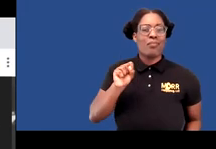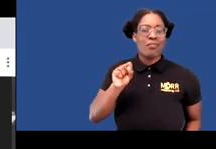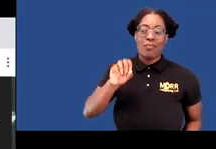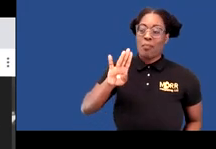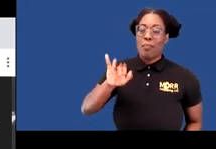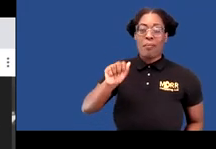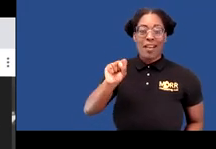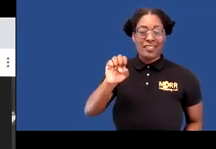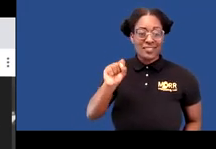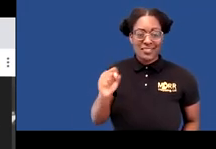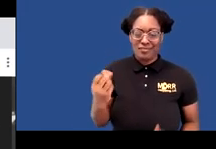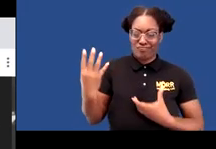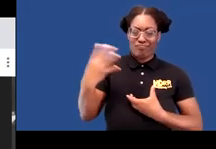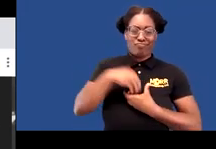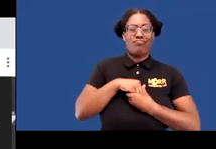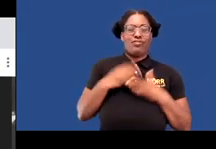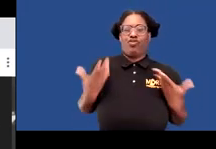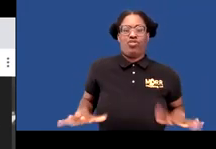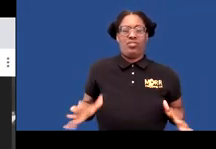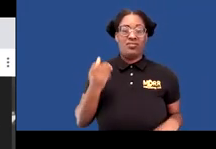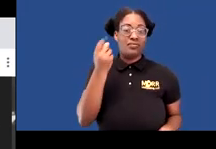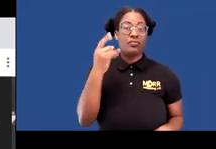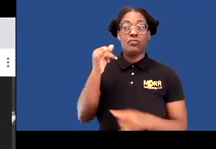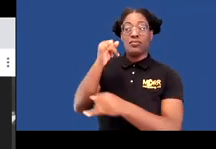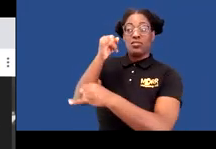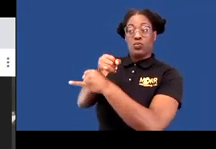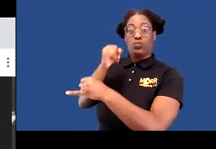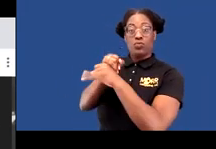is connected to power and not everyone has it.